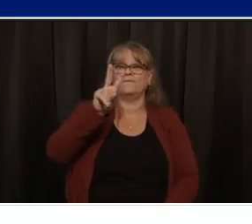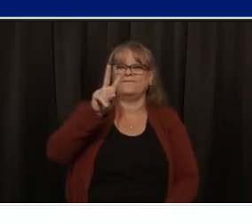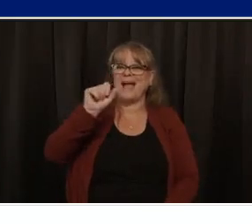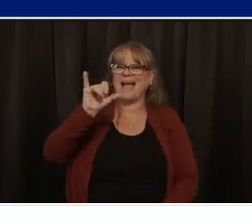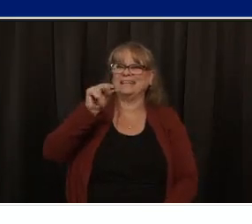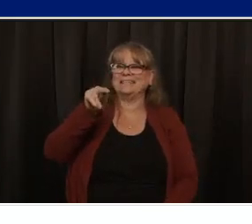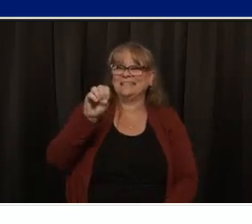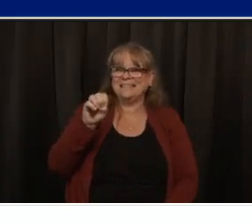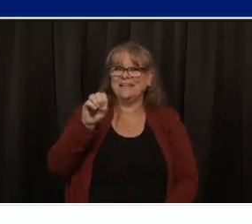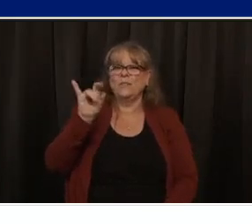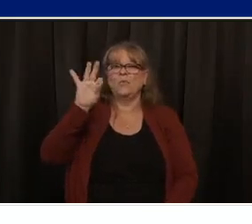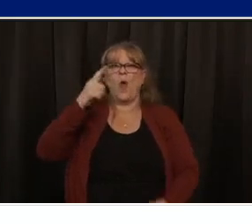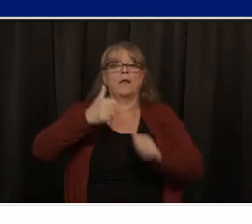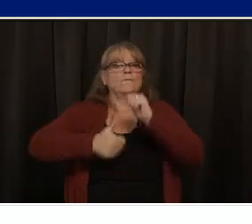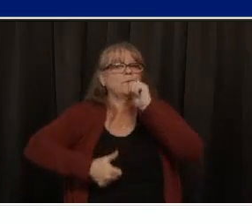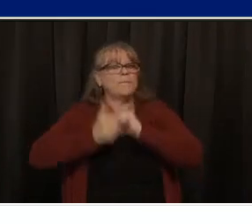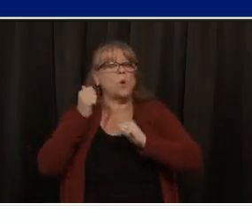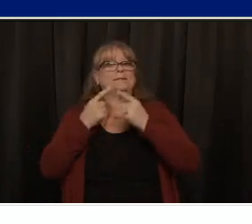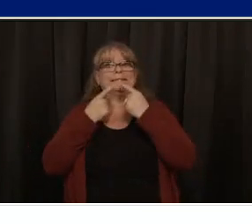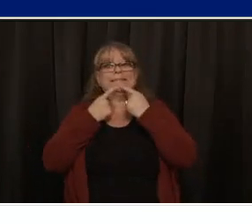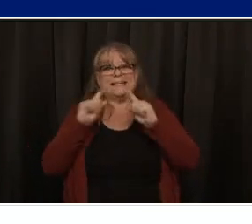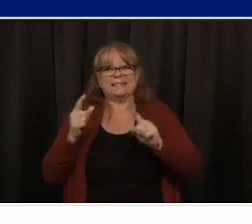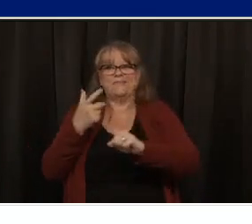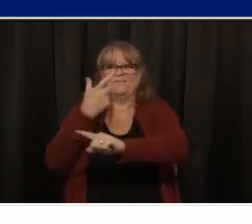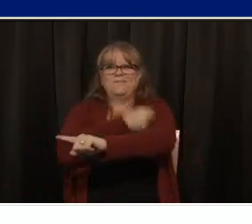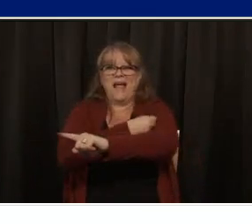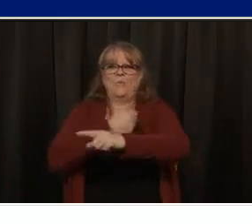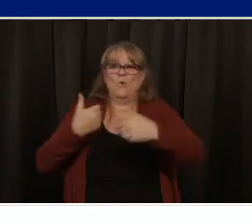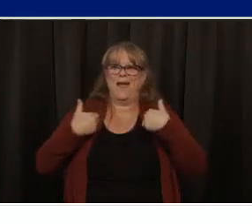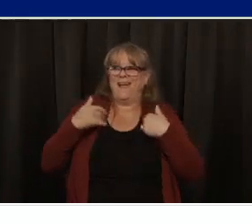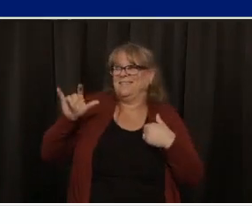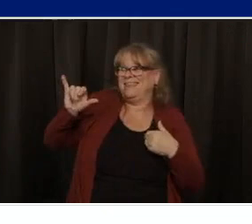This is a result of community input and participation with Coloradans